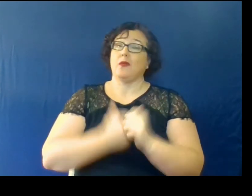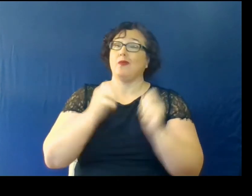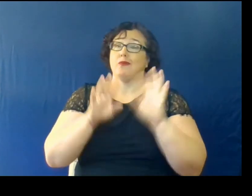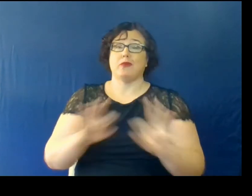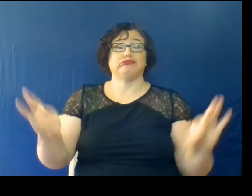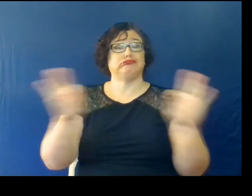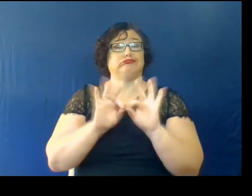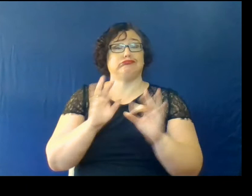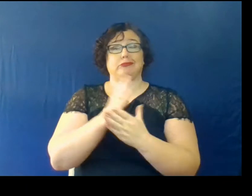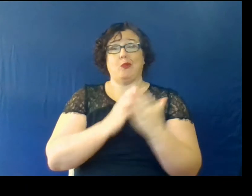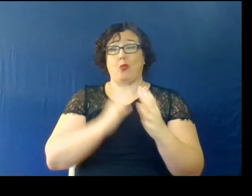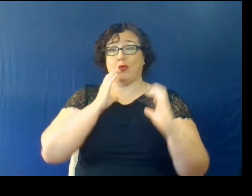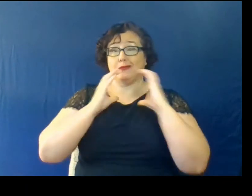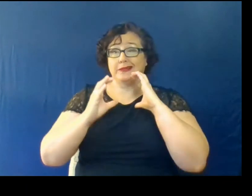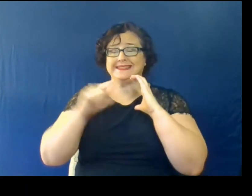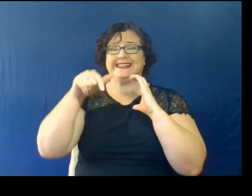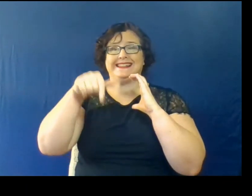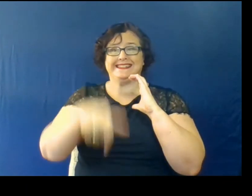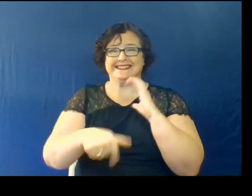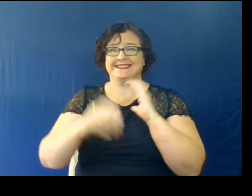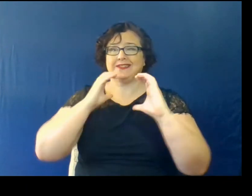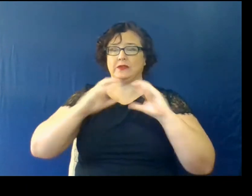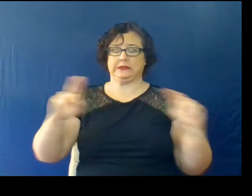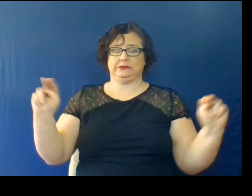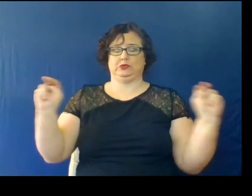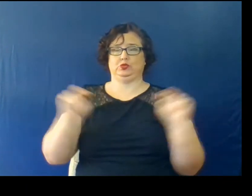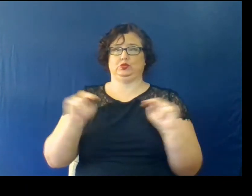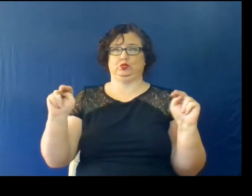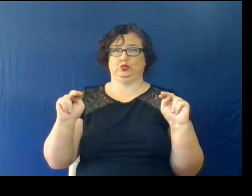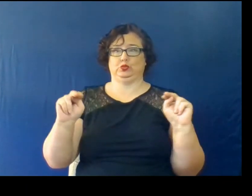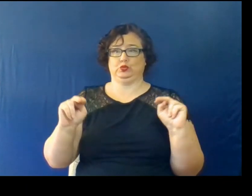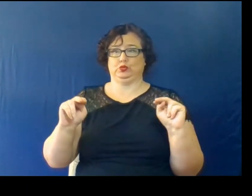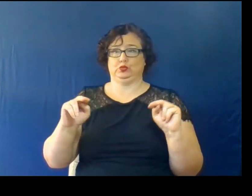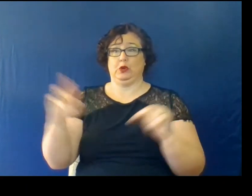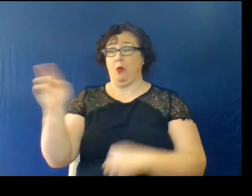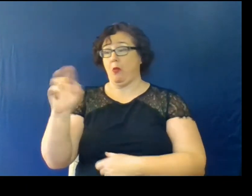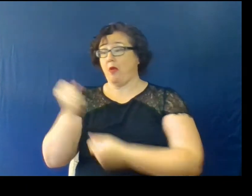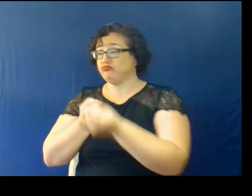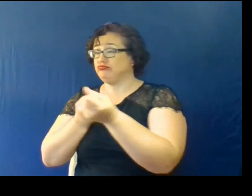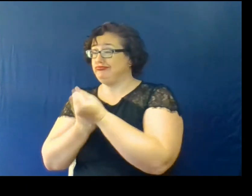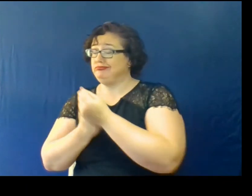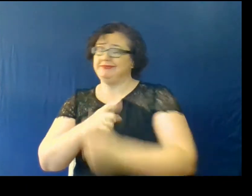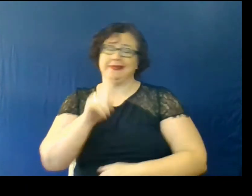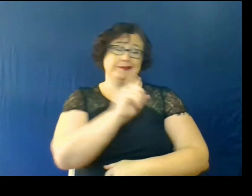a non-partisan conversation. We have gathered this group together to make sure that everybody